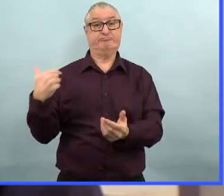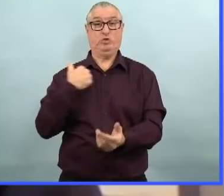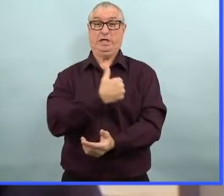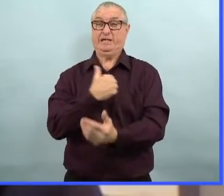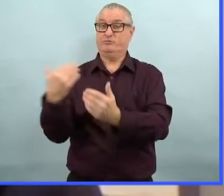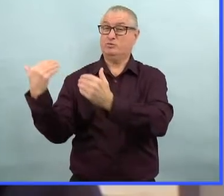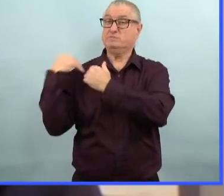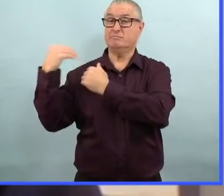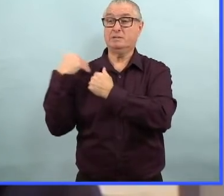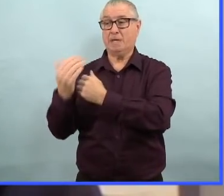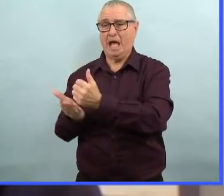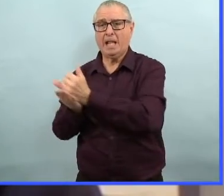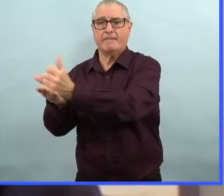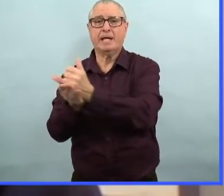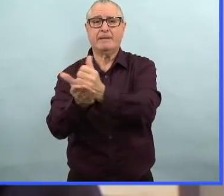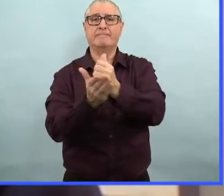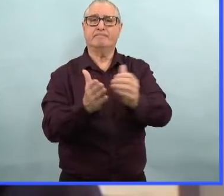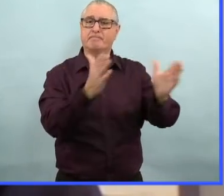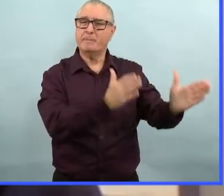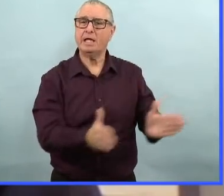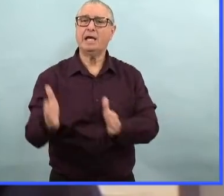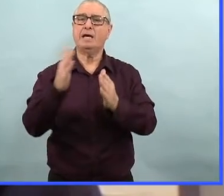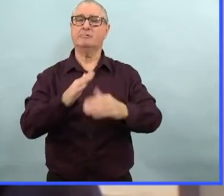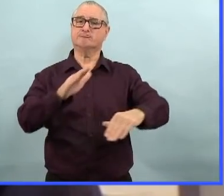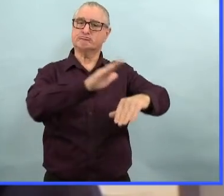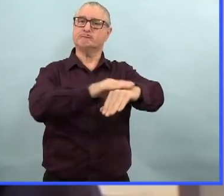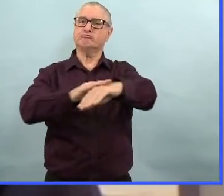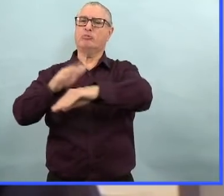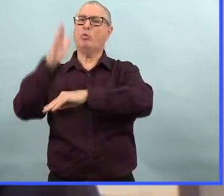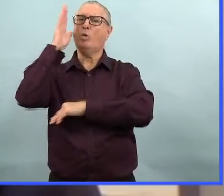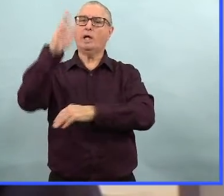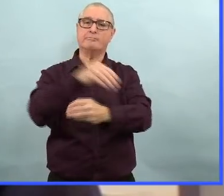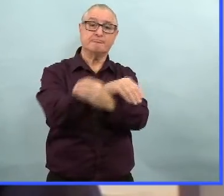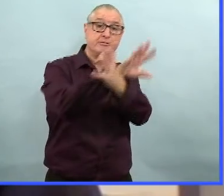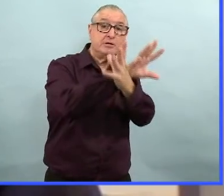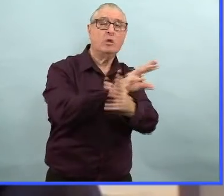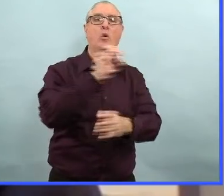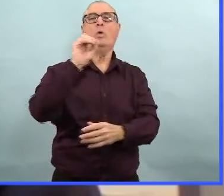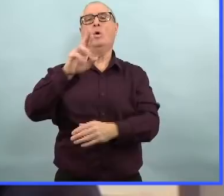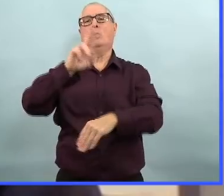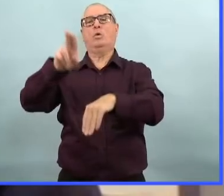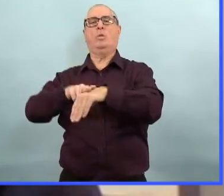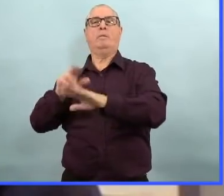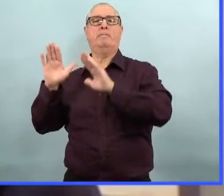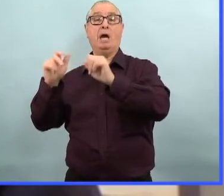uh we have to be able to pivot quickly and that's true for this sector and causes lots of issues